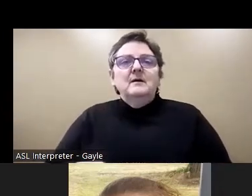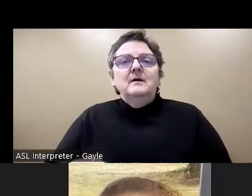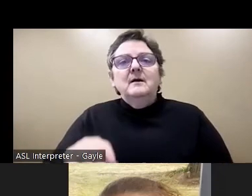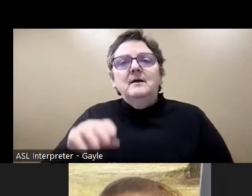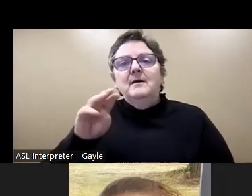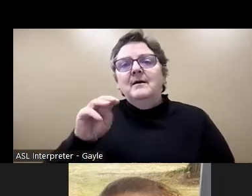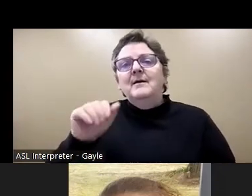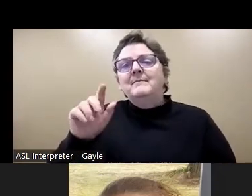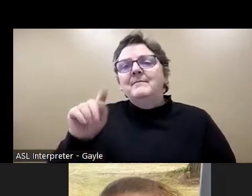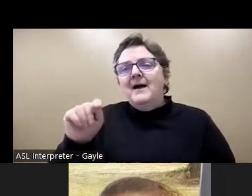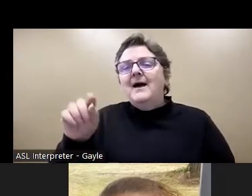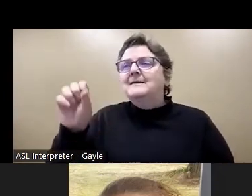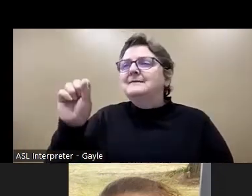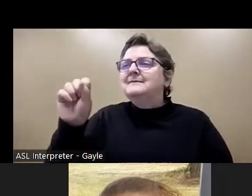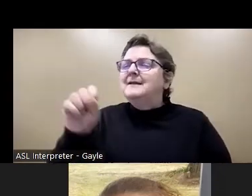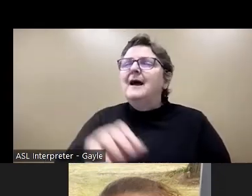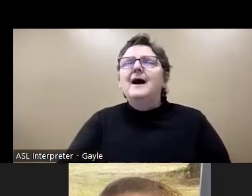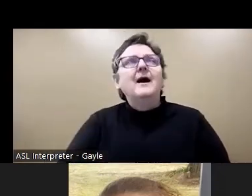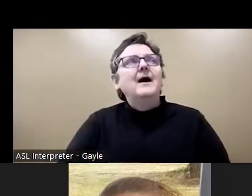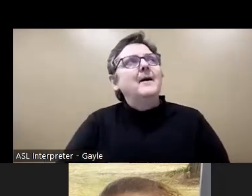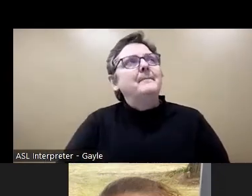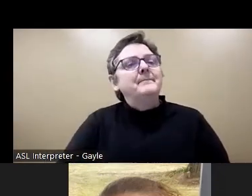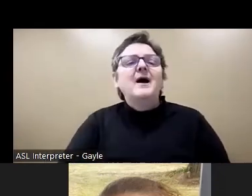So starting with, I'll type it in the chat.